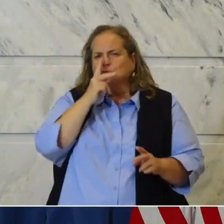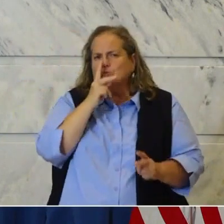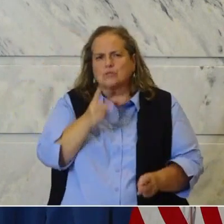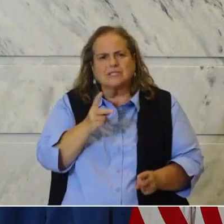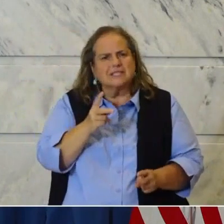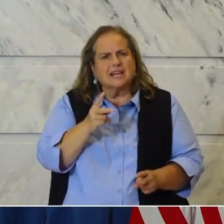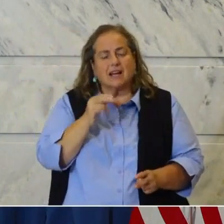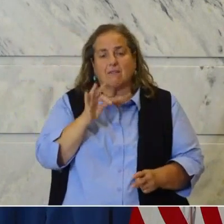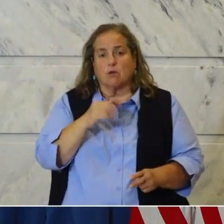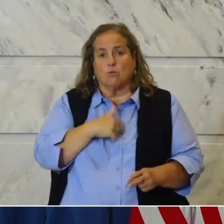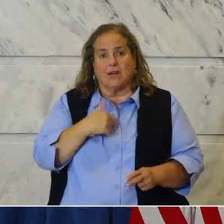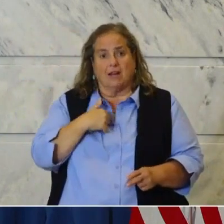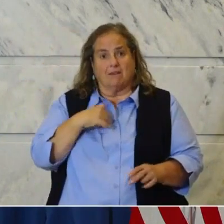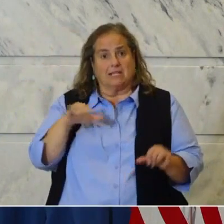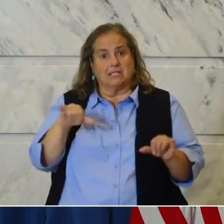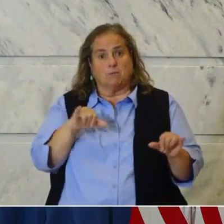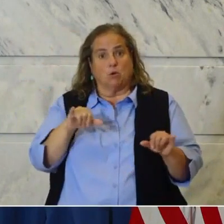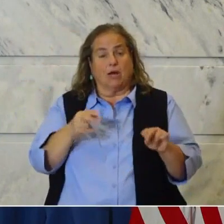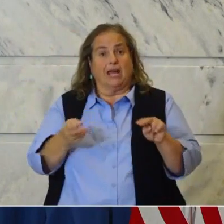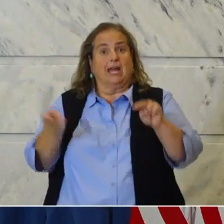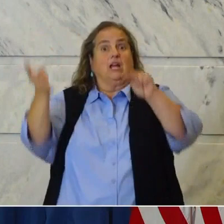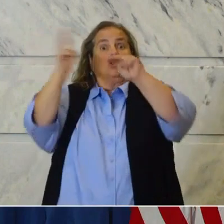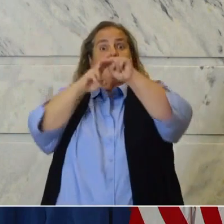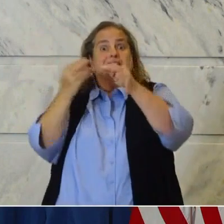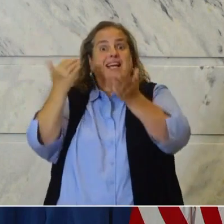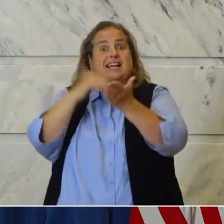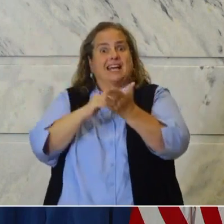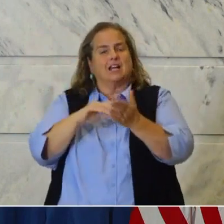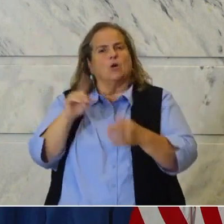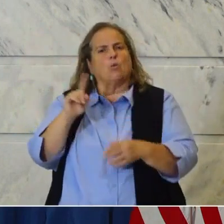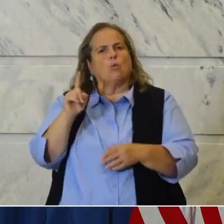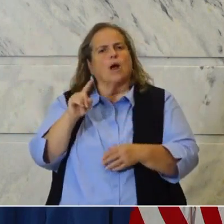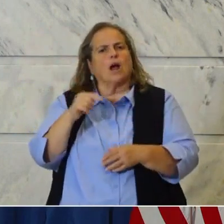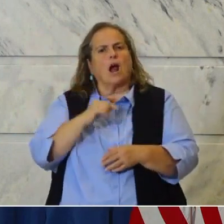if we have a similar increase, where with even our best efforts that next